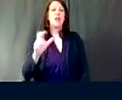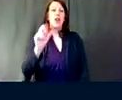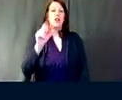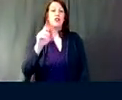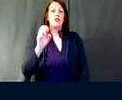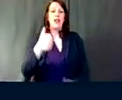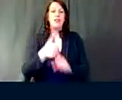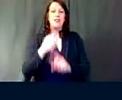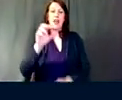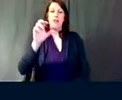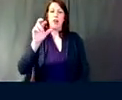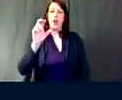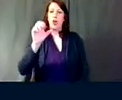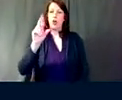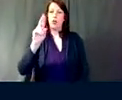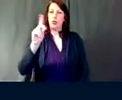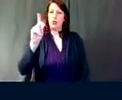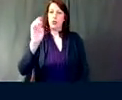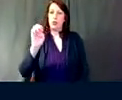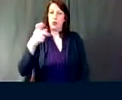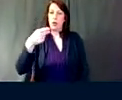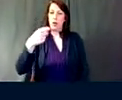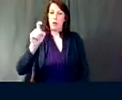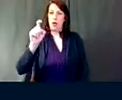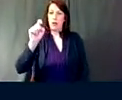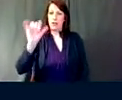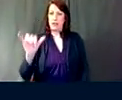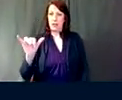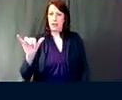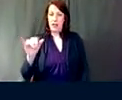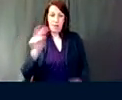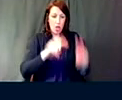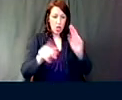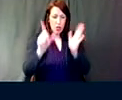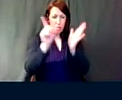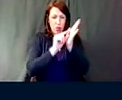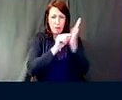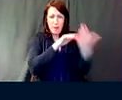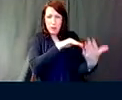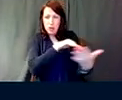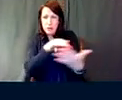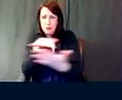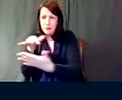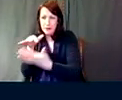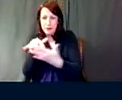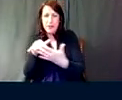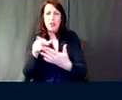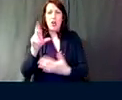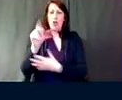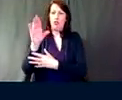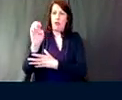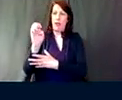SO RACE IS A CRUDE PROXY, HISTORICALLY AND BIOMEDICAL RESEARCH, LOOK THROUGH